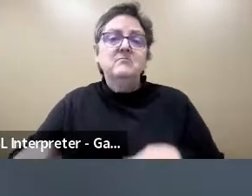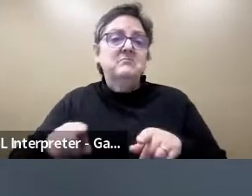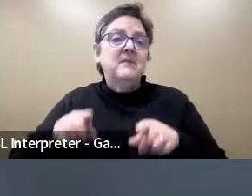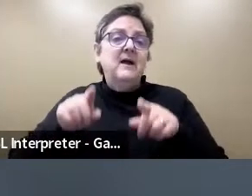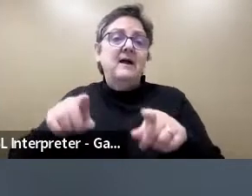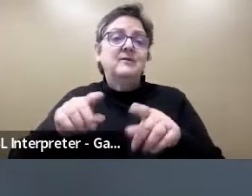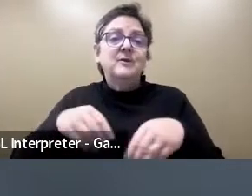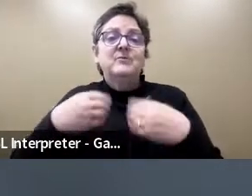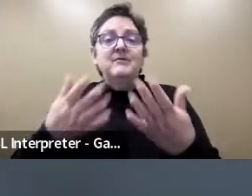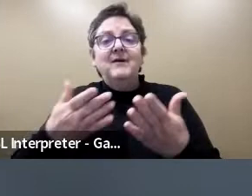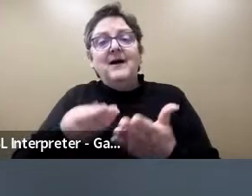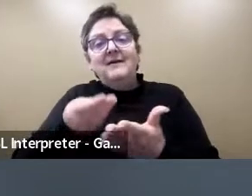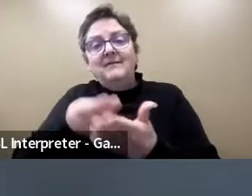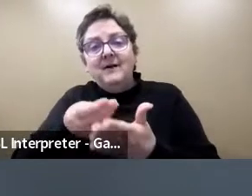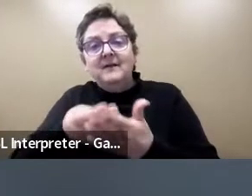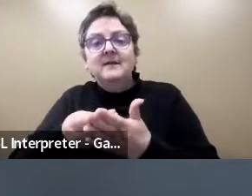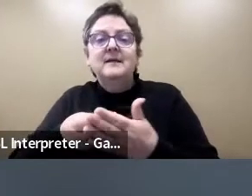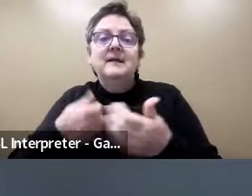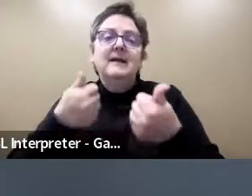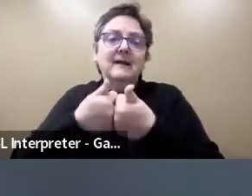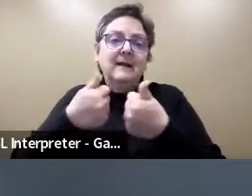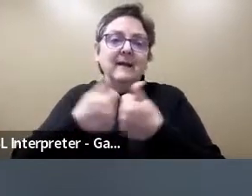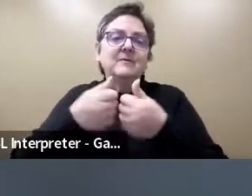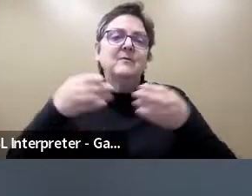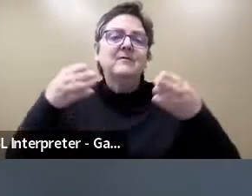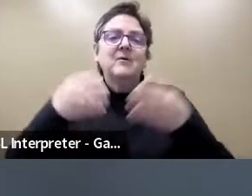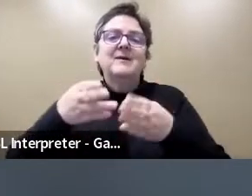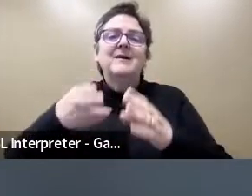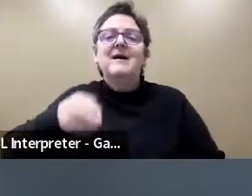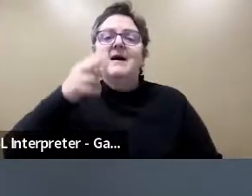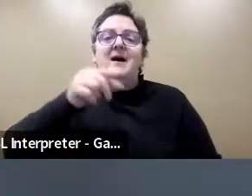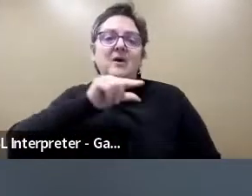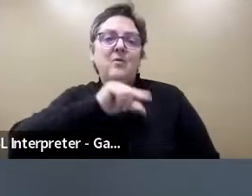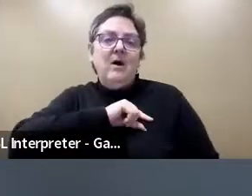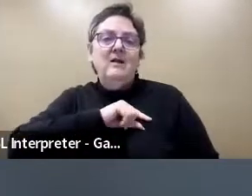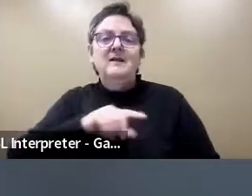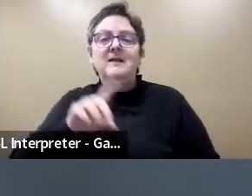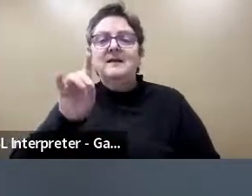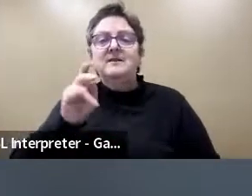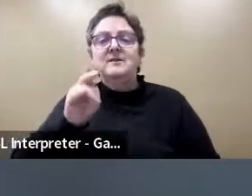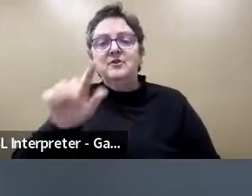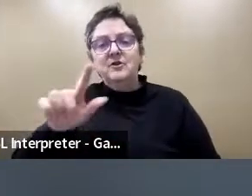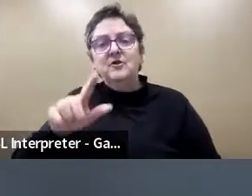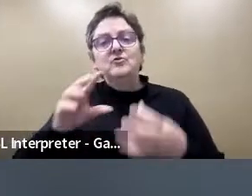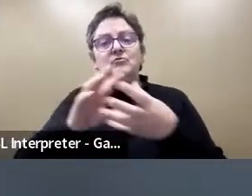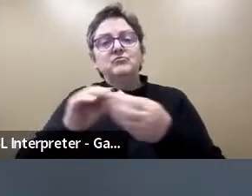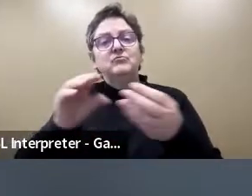We are very focused in high quality digital storybooks because not every story book is the same.